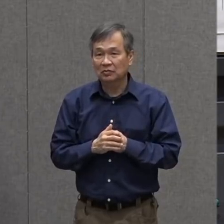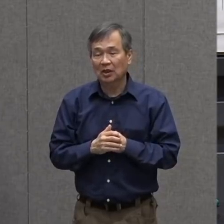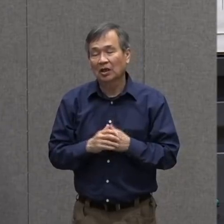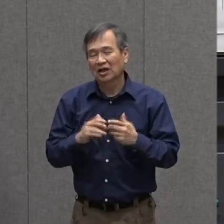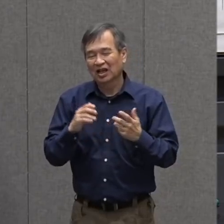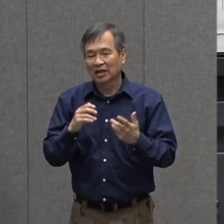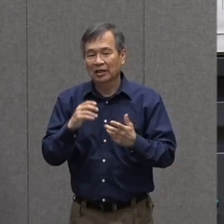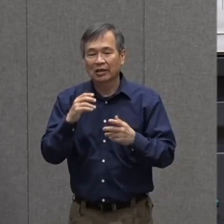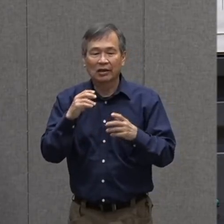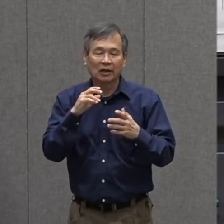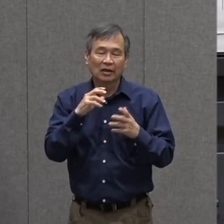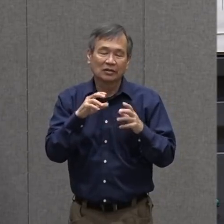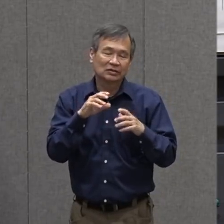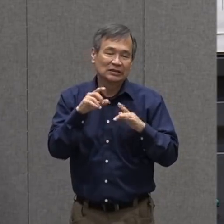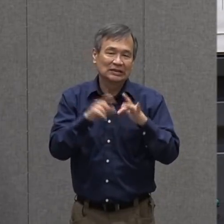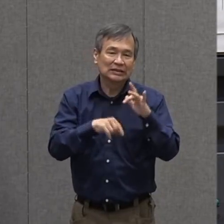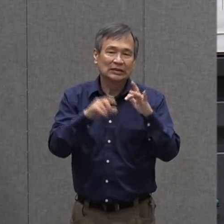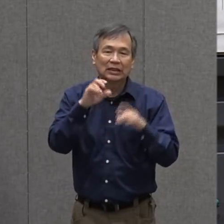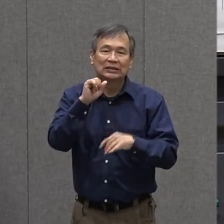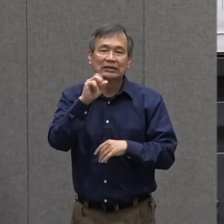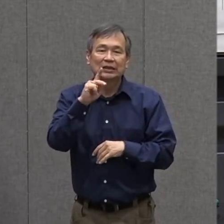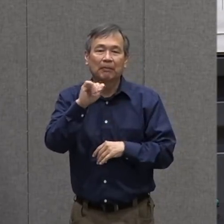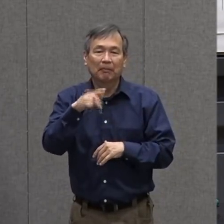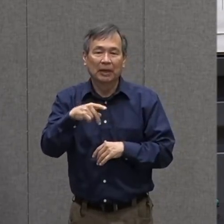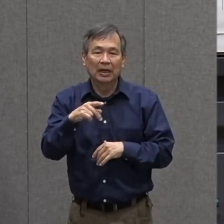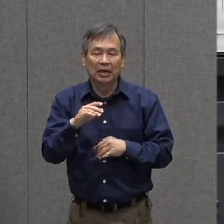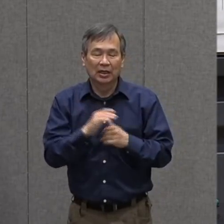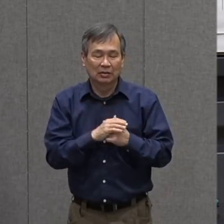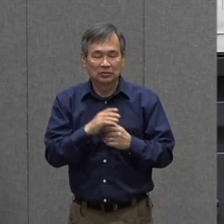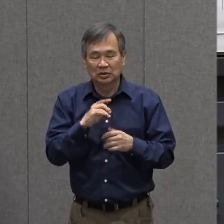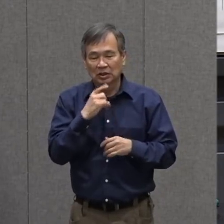so that I know that I have 15. I'm gonna start with 2,